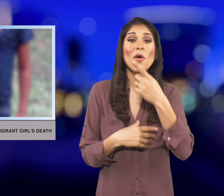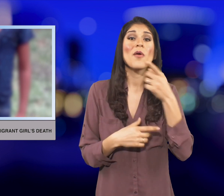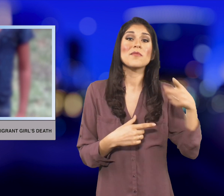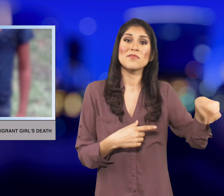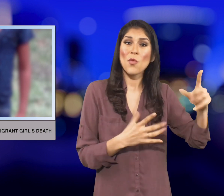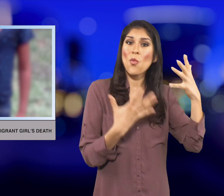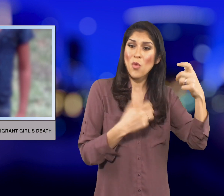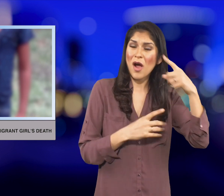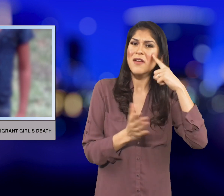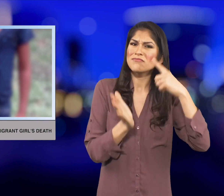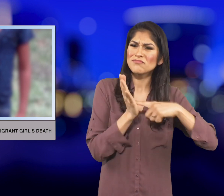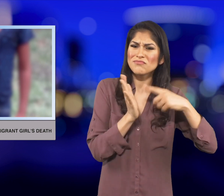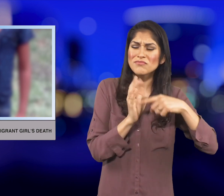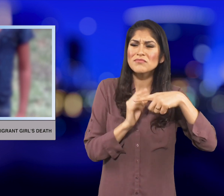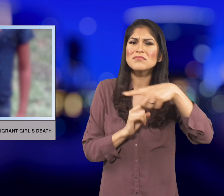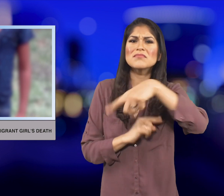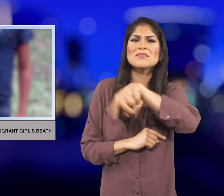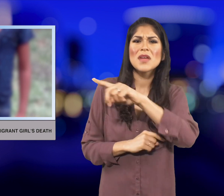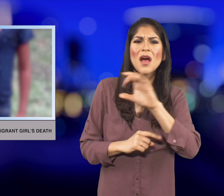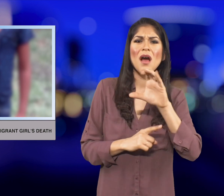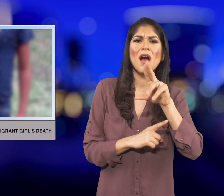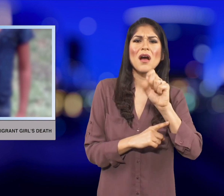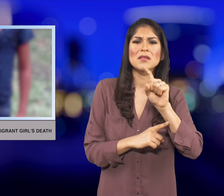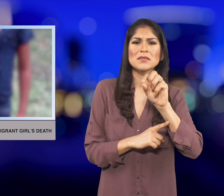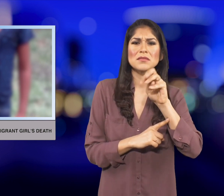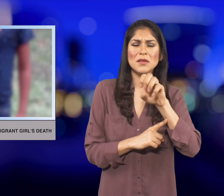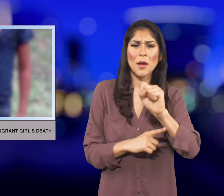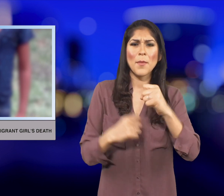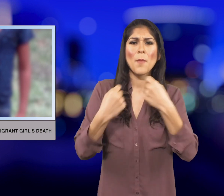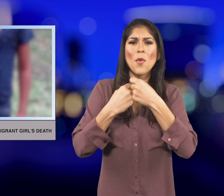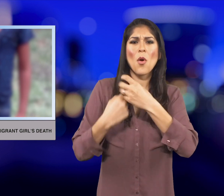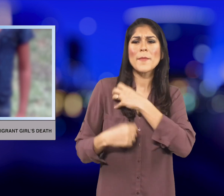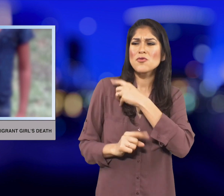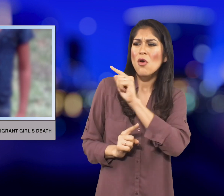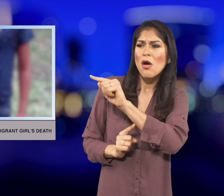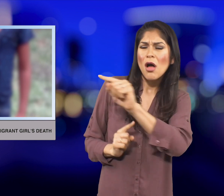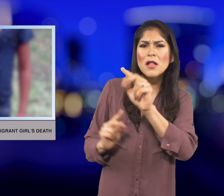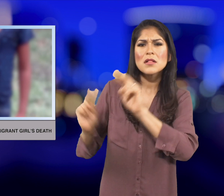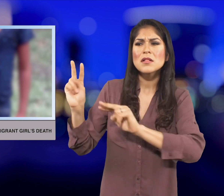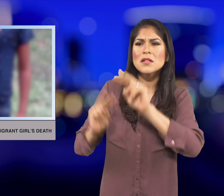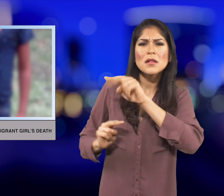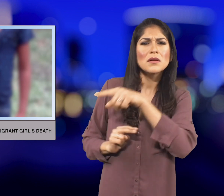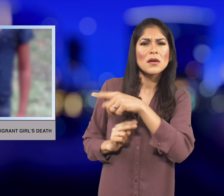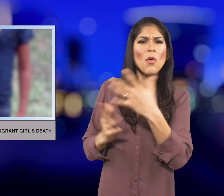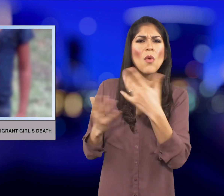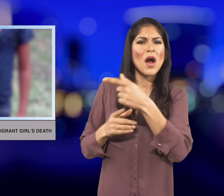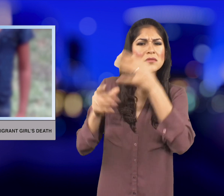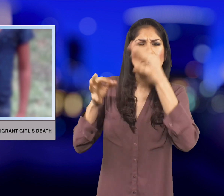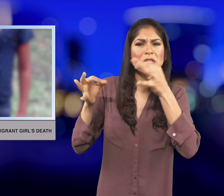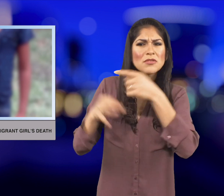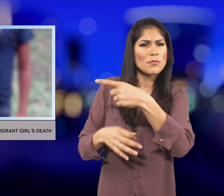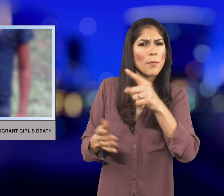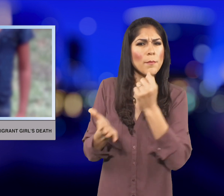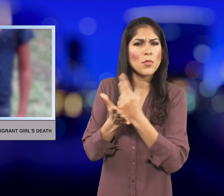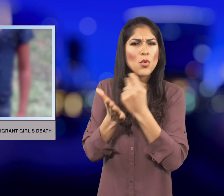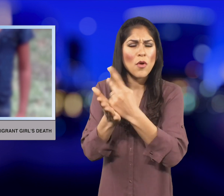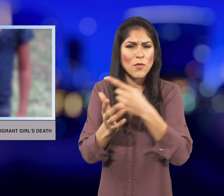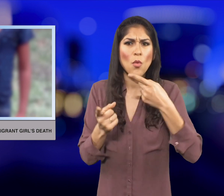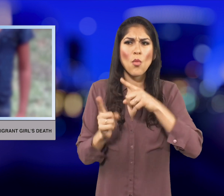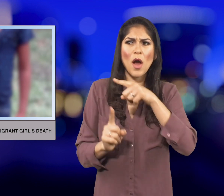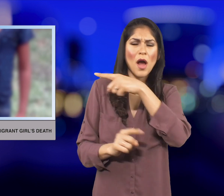They want the conduct of customs border patrol to be reviewed as well as the decisions they